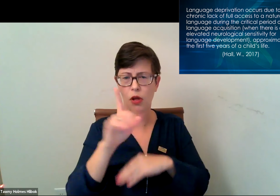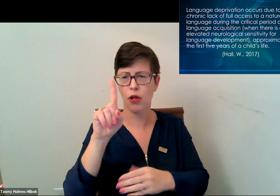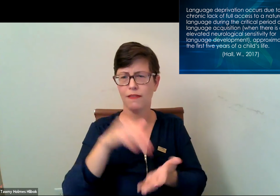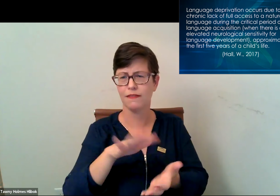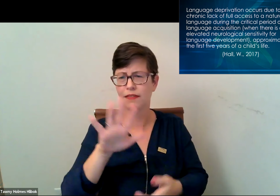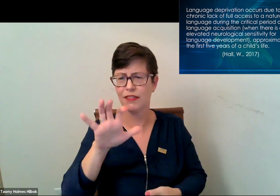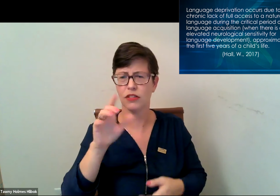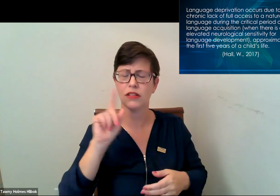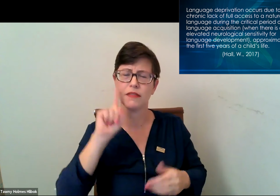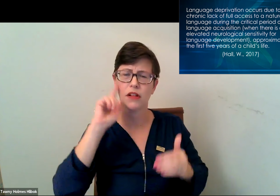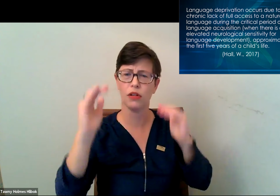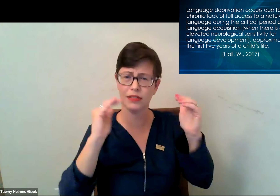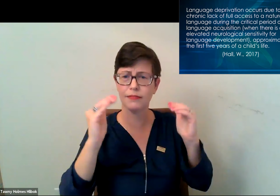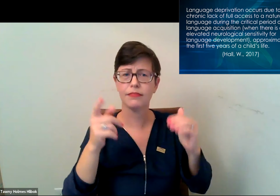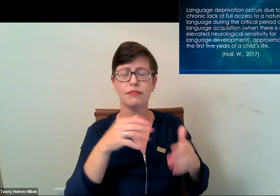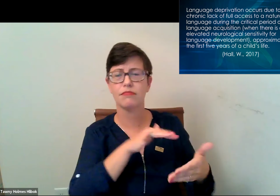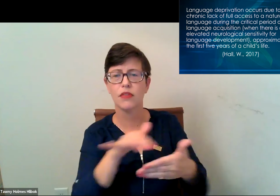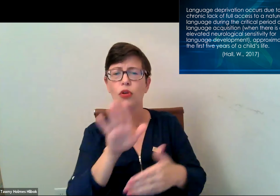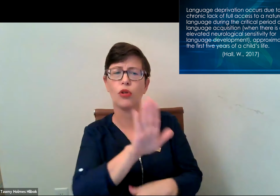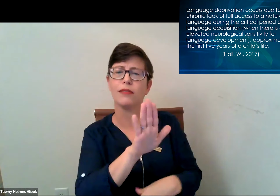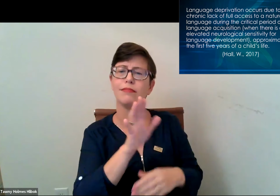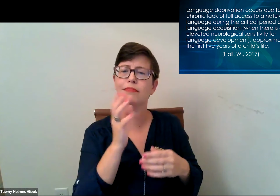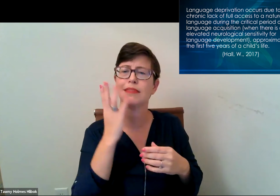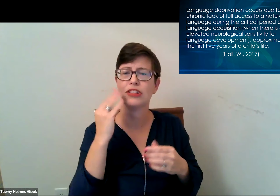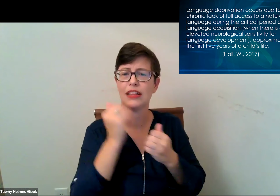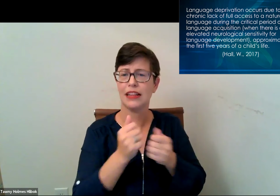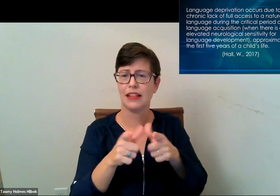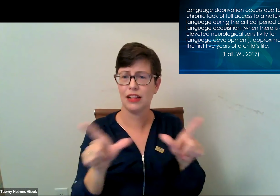the research was done through gallaudet university, there are 1500 adults studied.